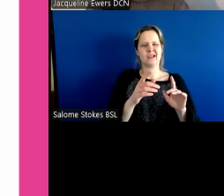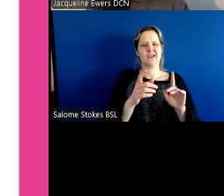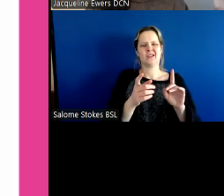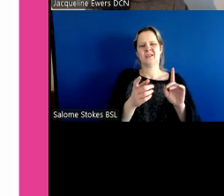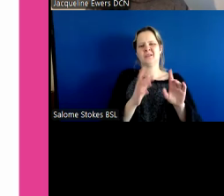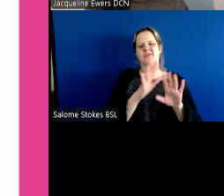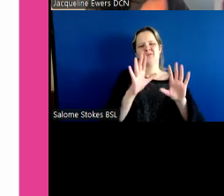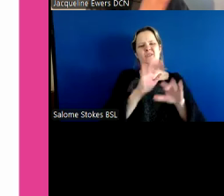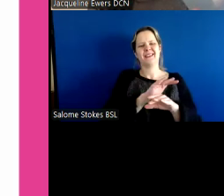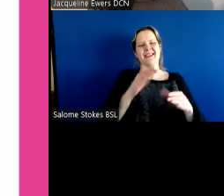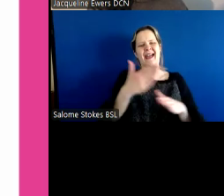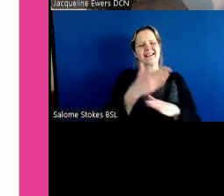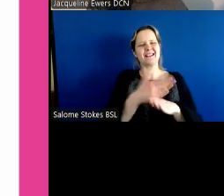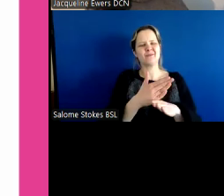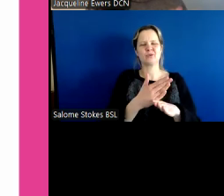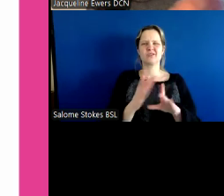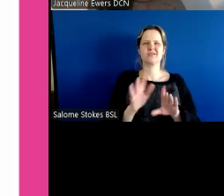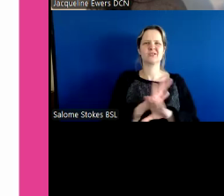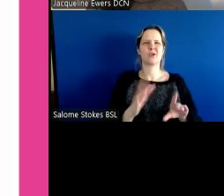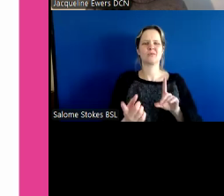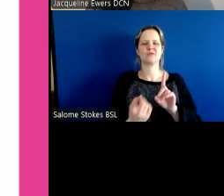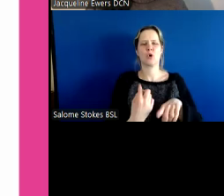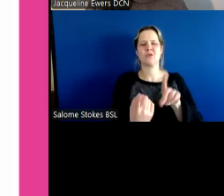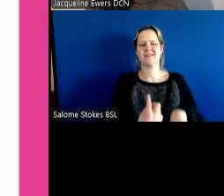You're more likely to get more of them when you use the soft opt-in.